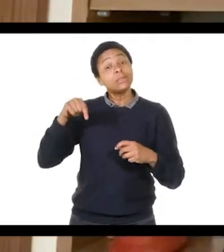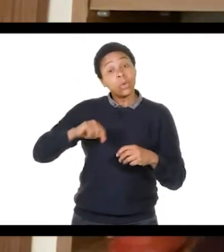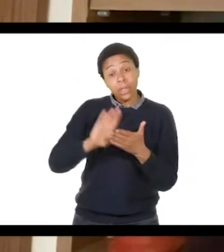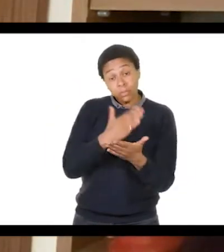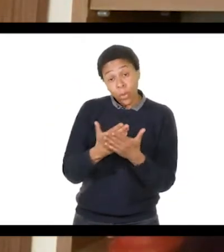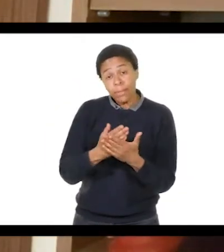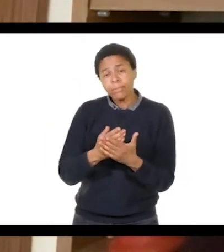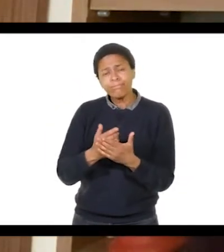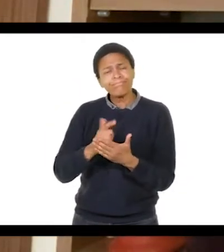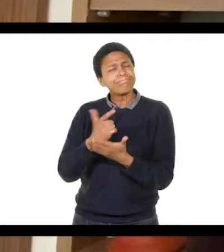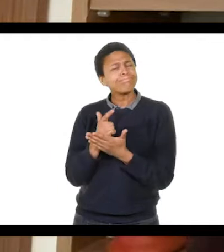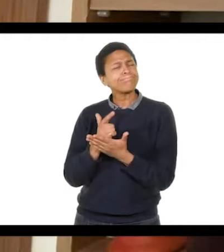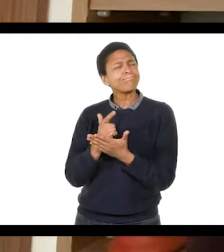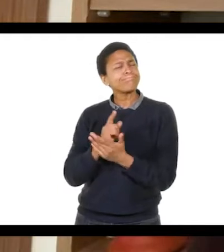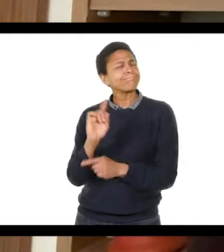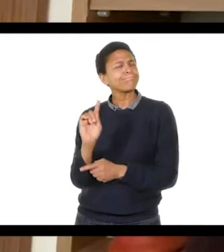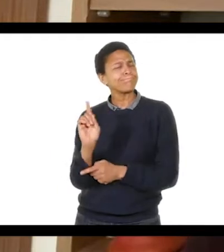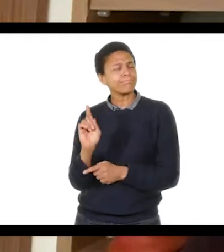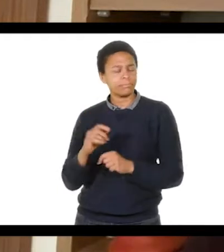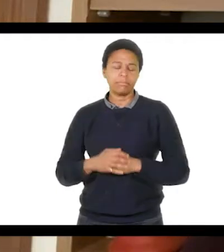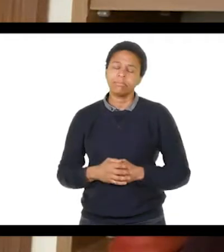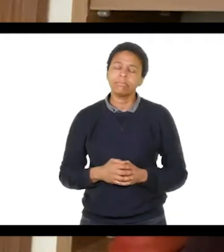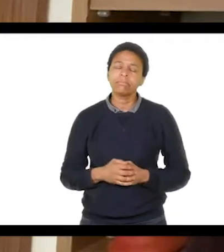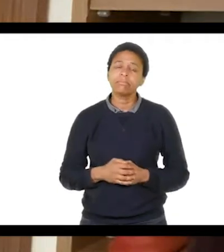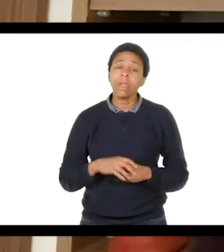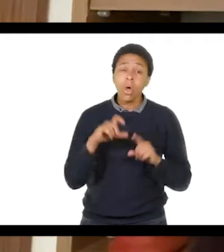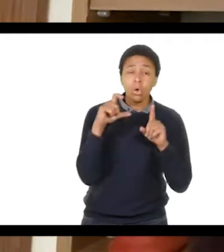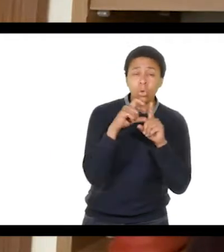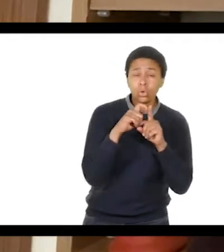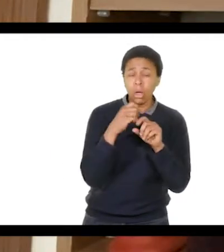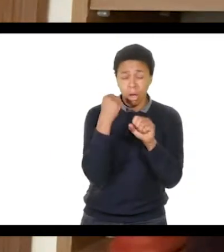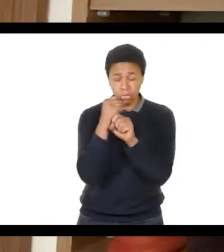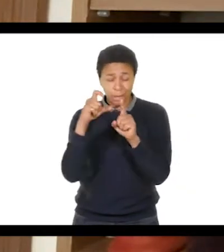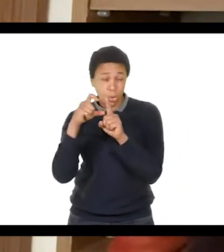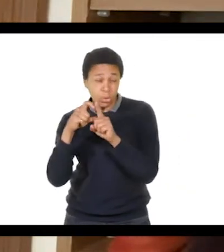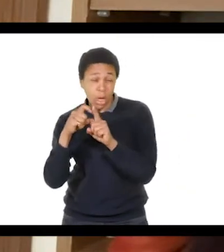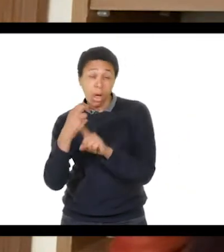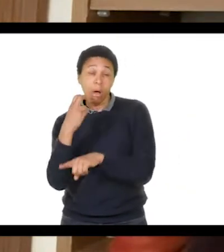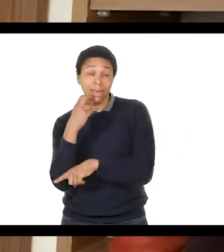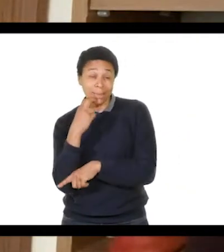'So, What’s It’s Like To Be A Dyke' It’s being a daughter, granddaughter, sister or niece,